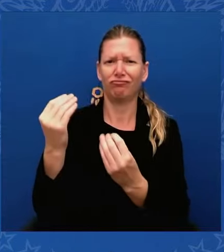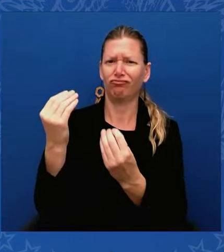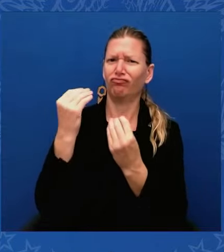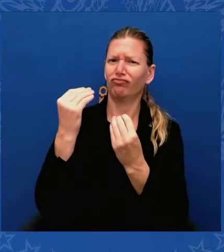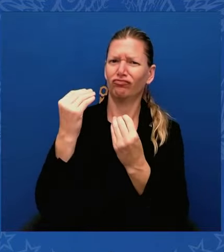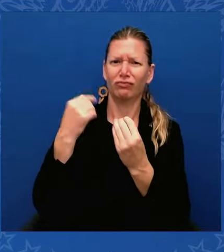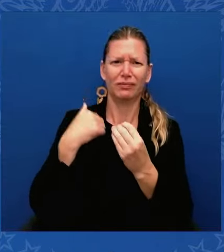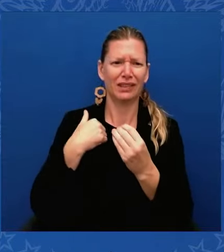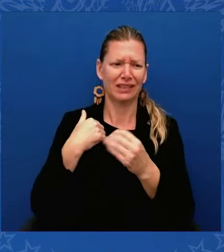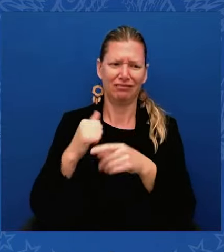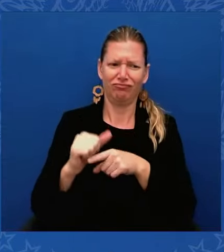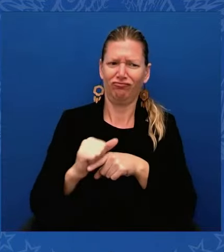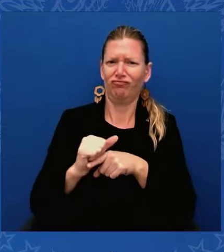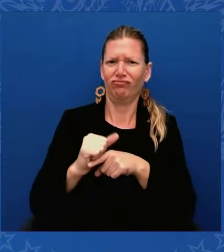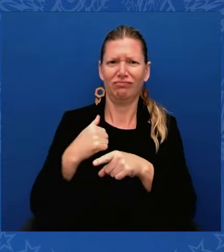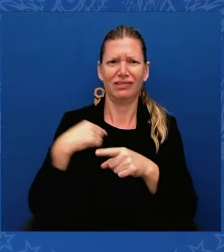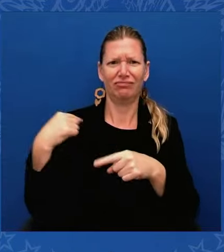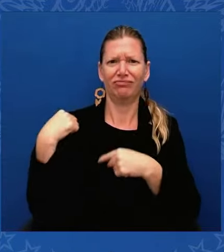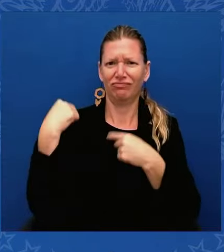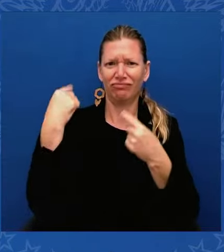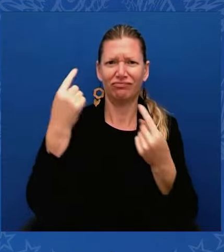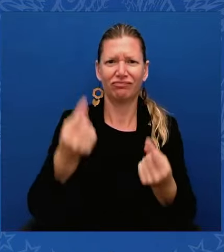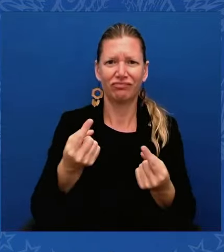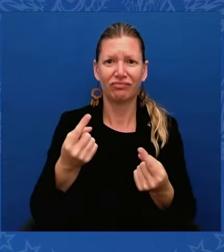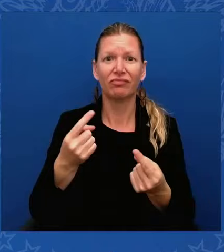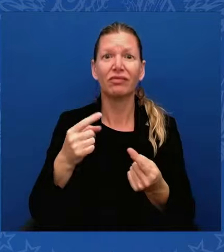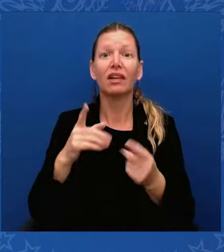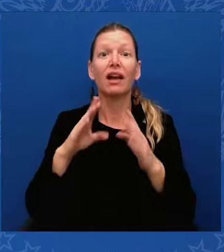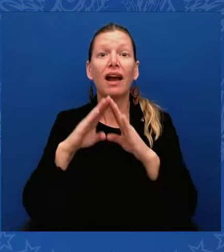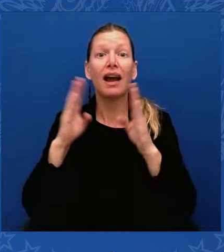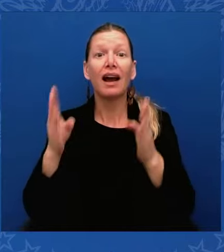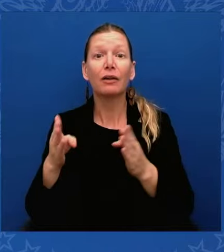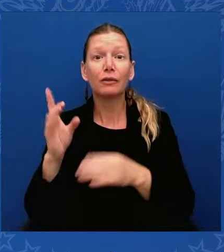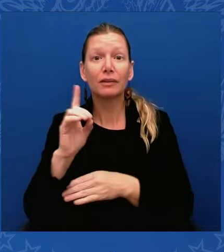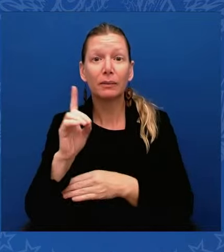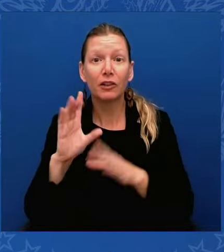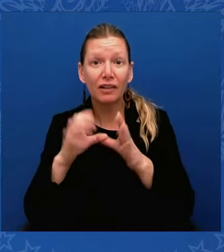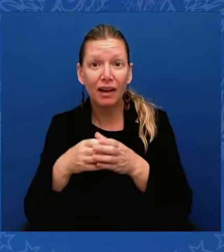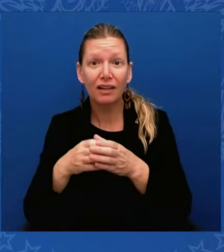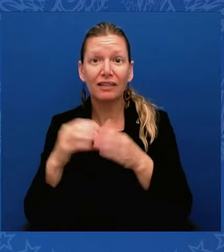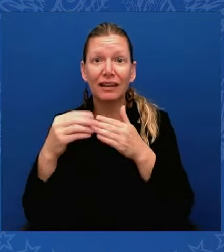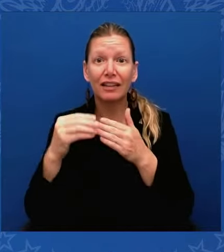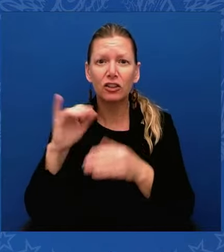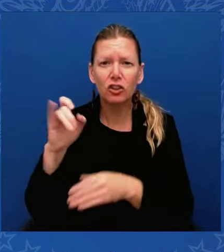I can't see you, but I know you're here. And with Clerk Chair Aguilar